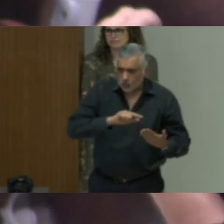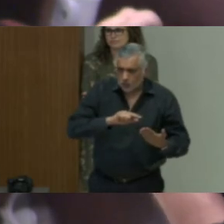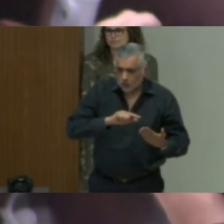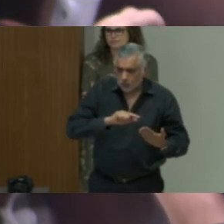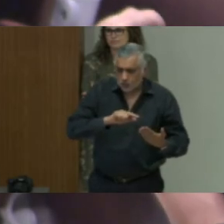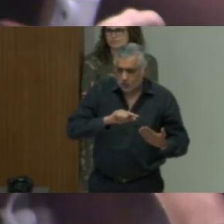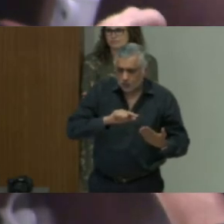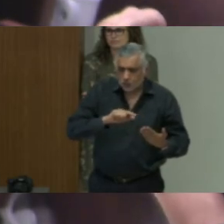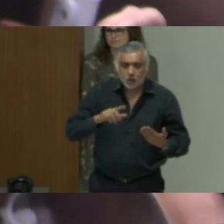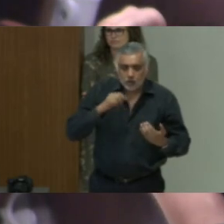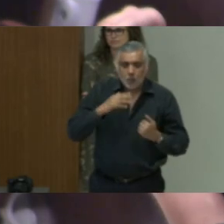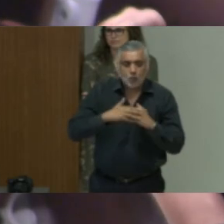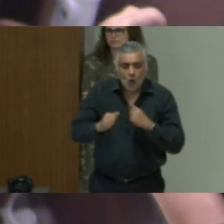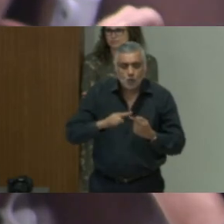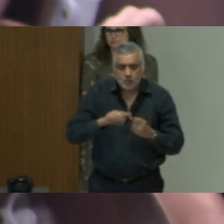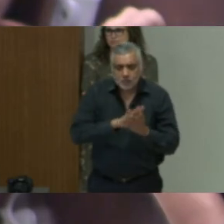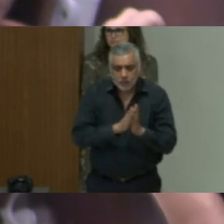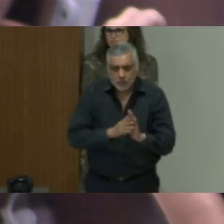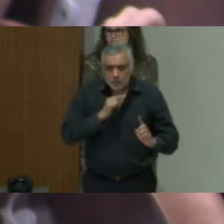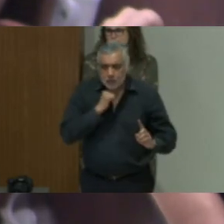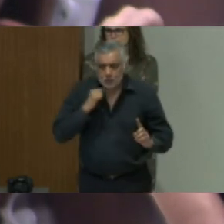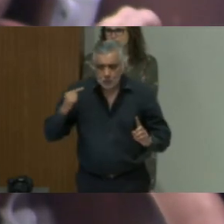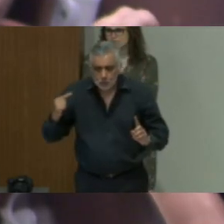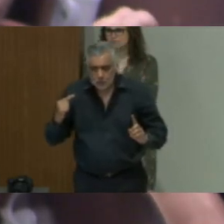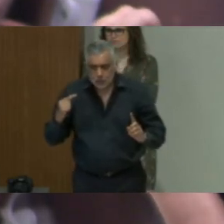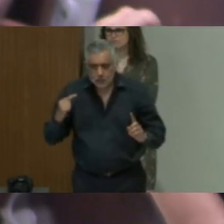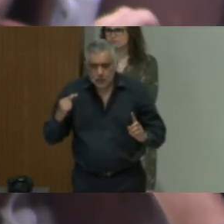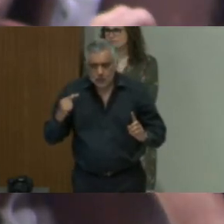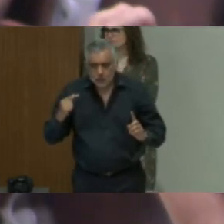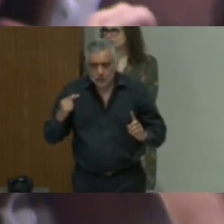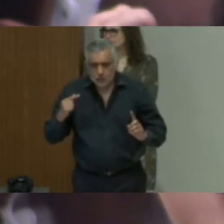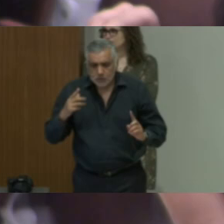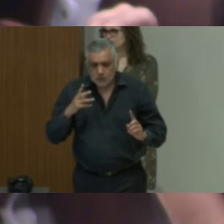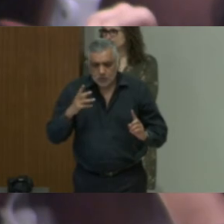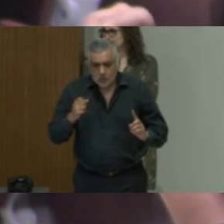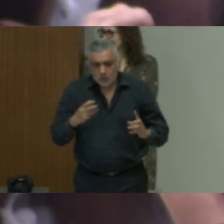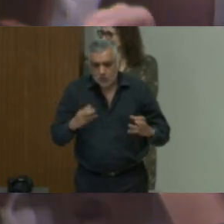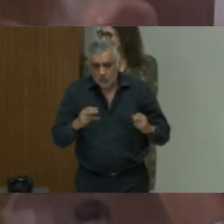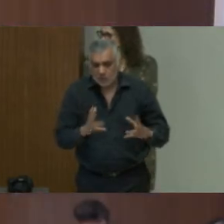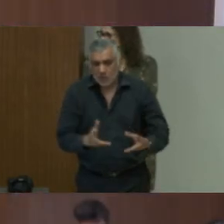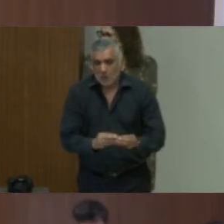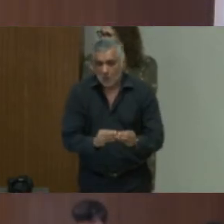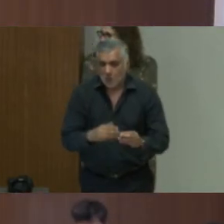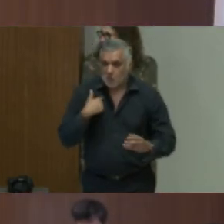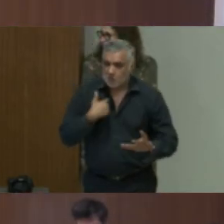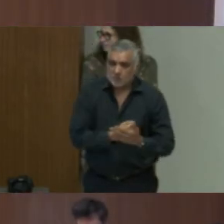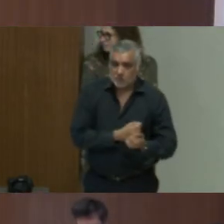So if you want to have a chat after, i'll be at the table, just if it helps. Thank you.